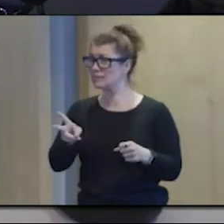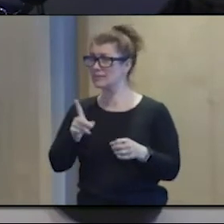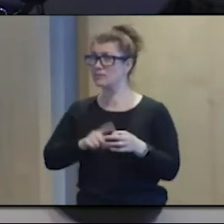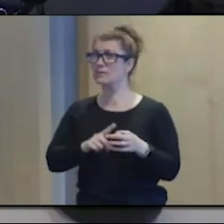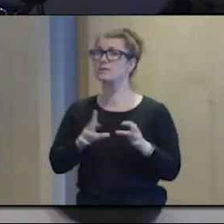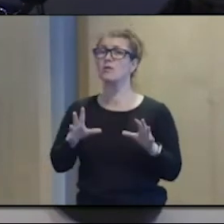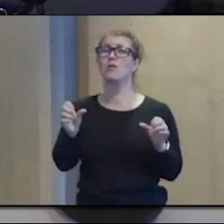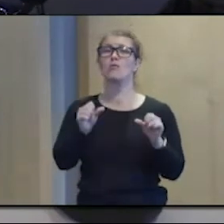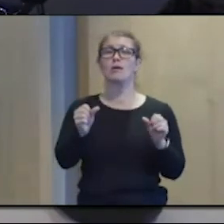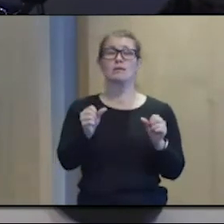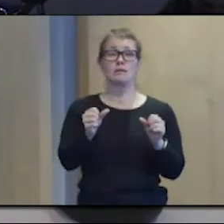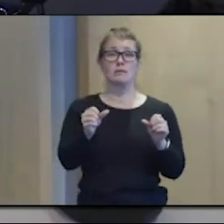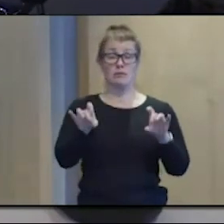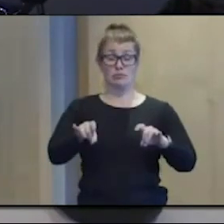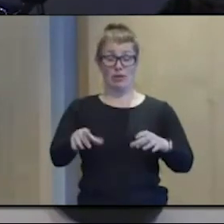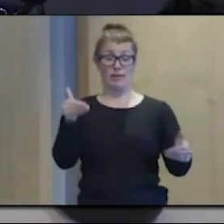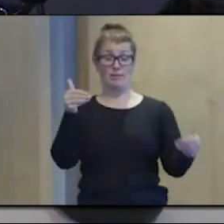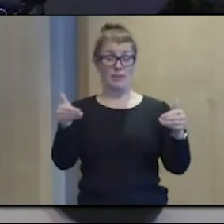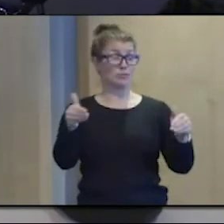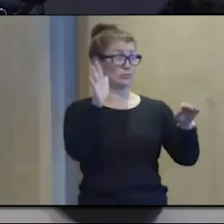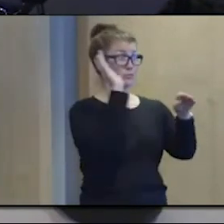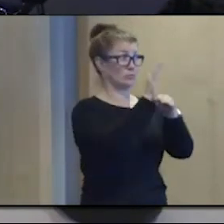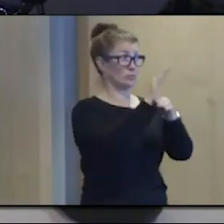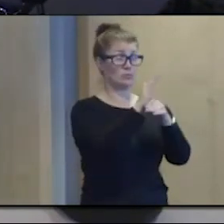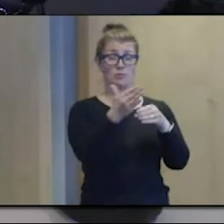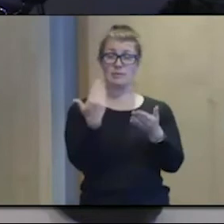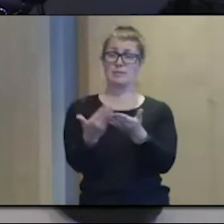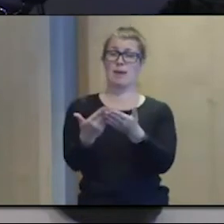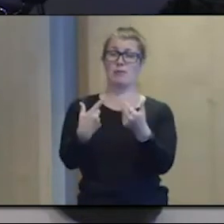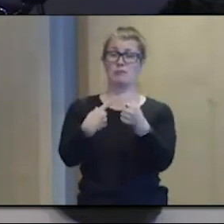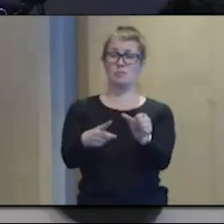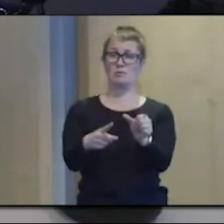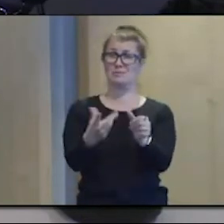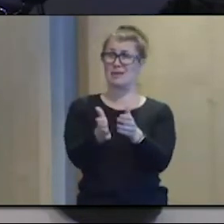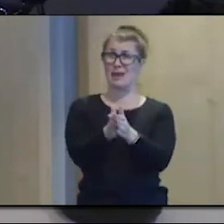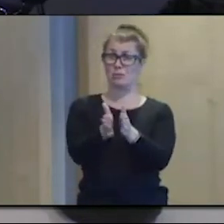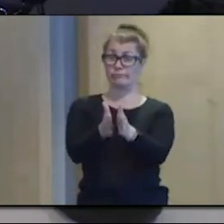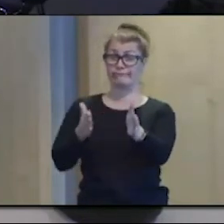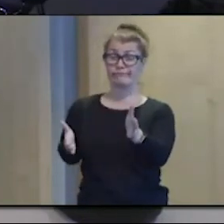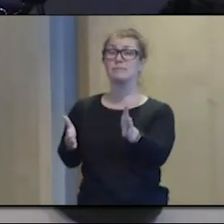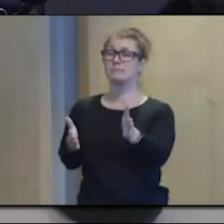behind is Australia in using demand response? I'd say very far behind